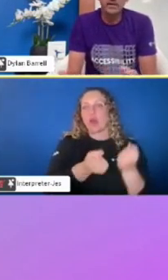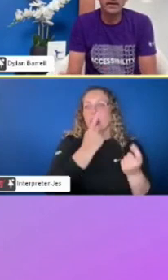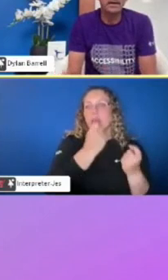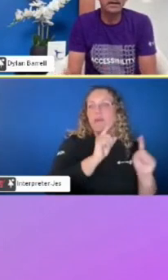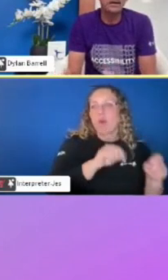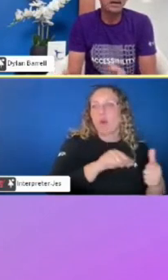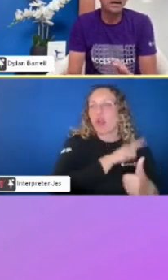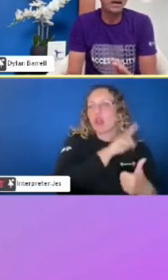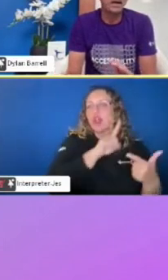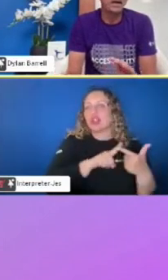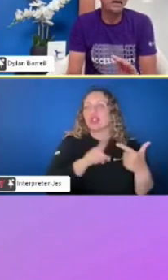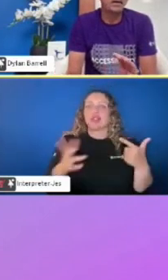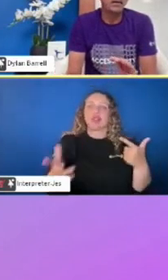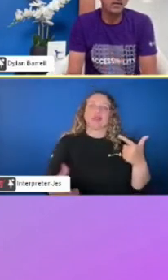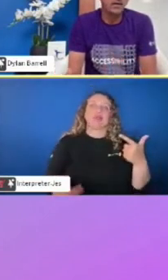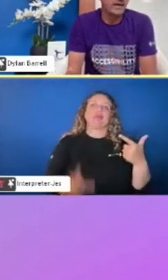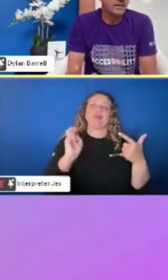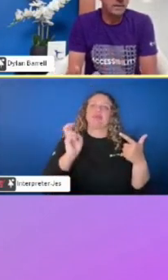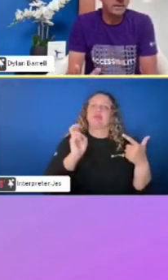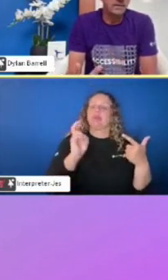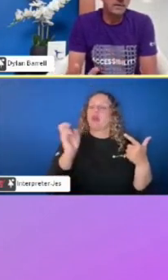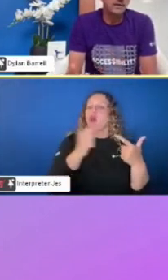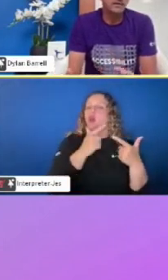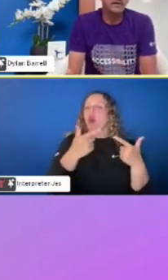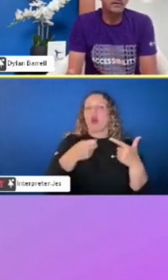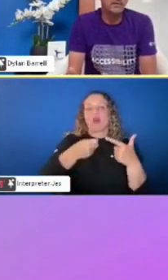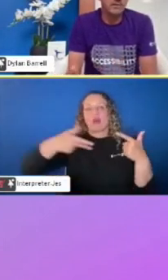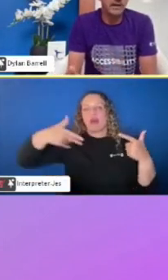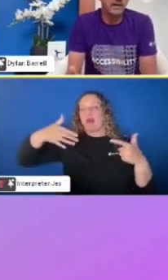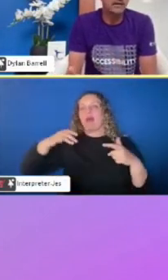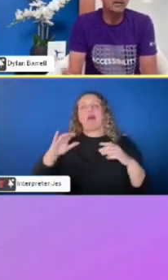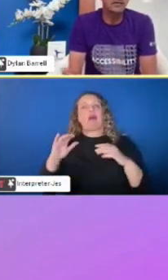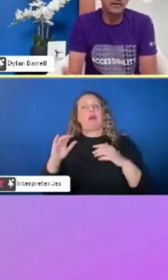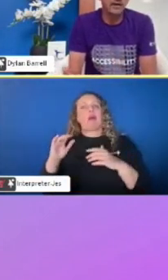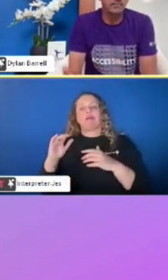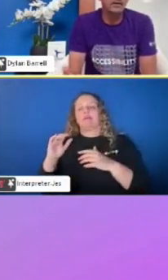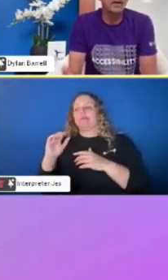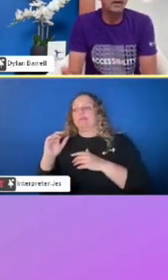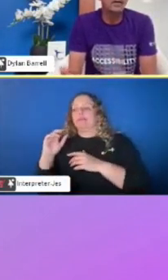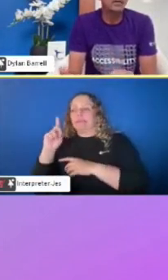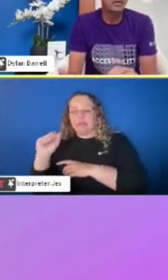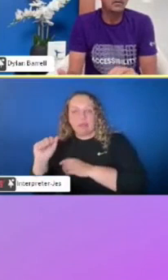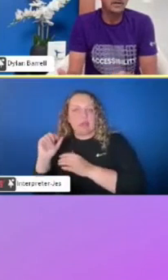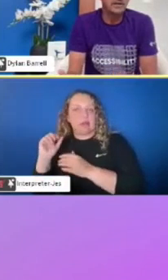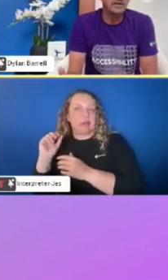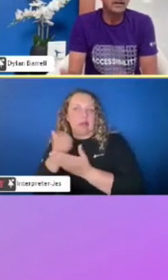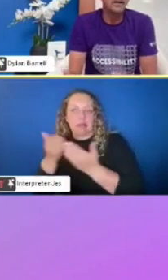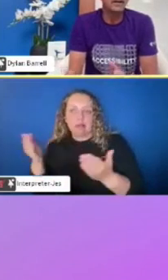they can learn all aspects of accessibility from design through development, through testing.